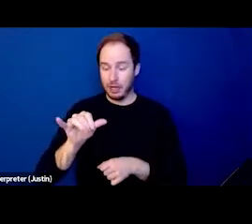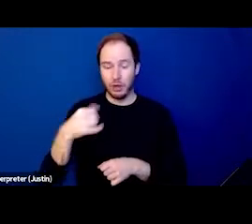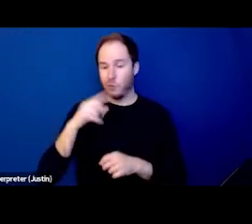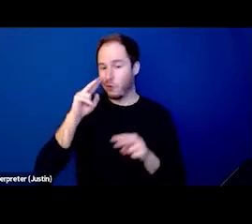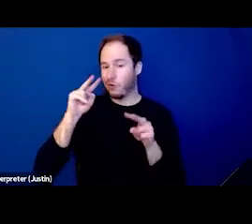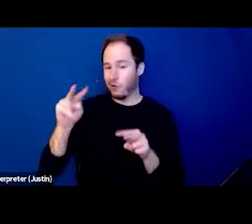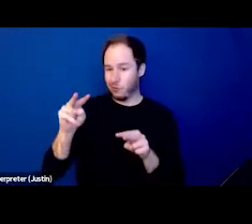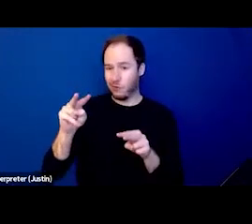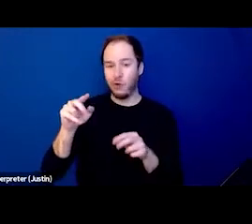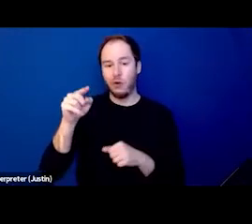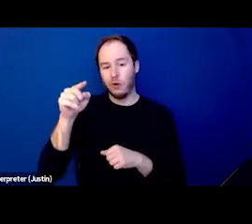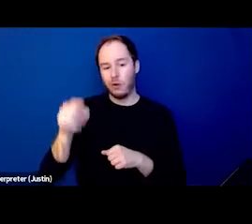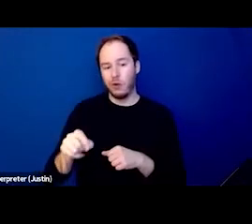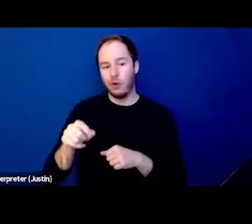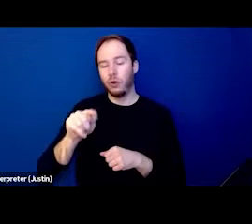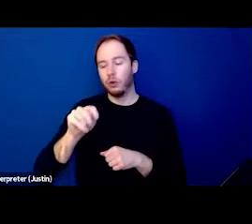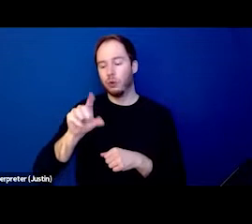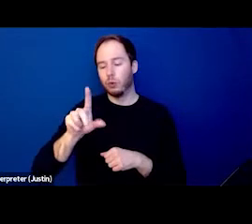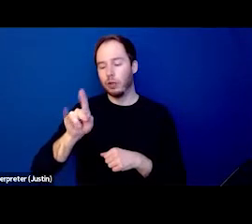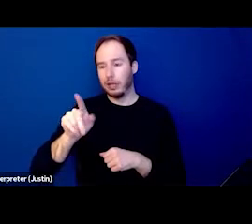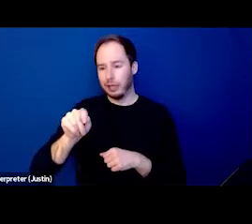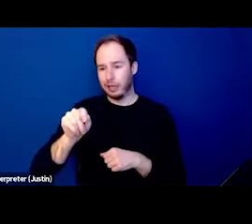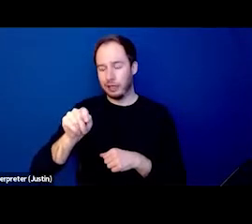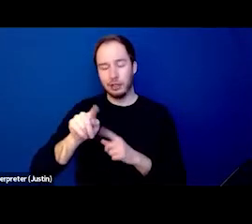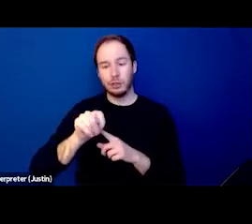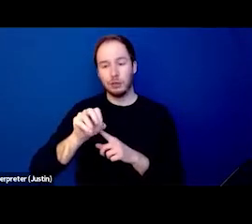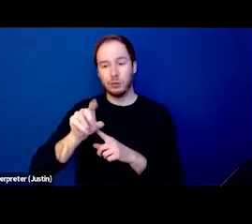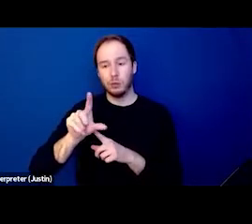this toolkit and this toolkit really combines